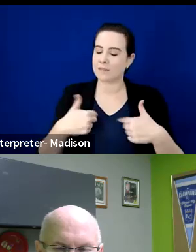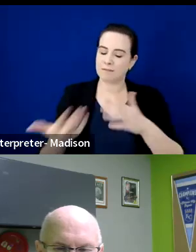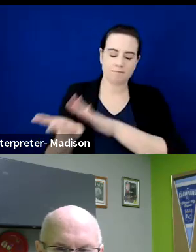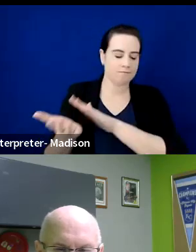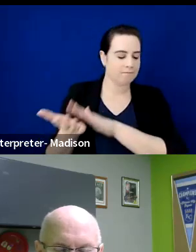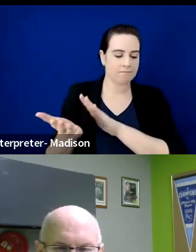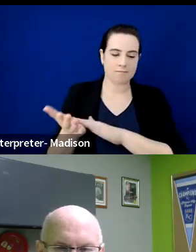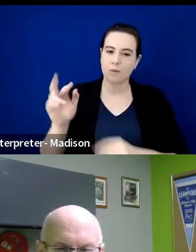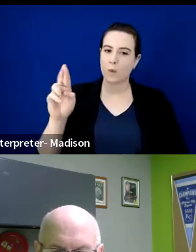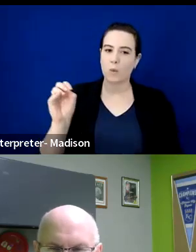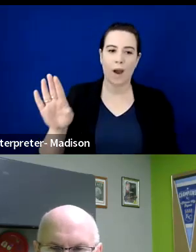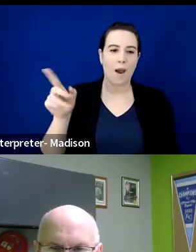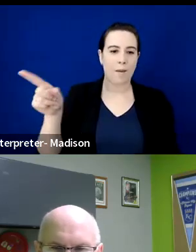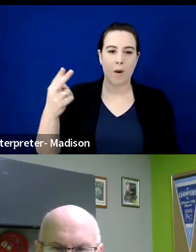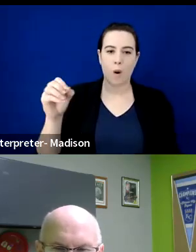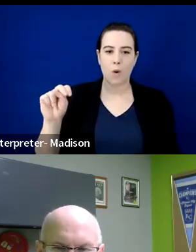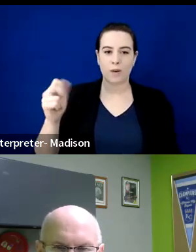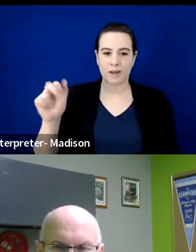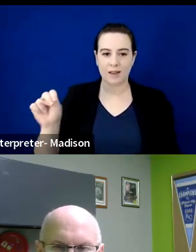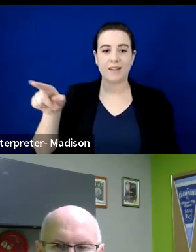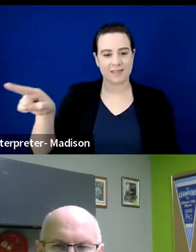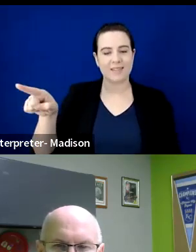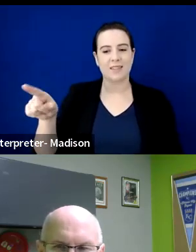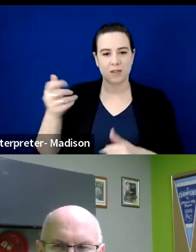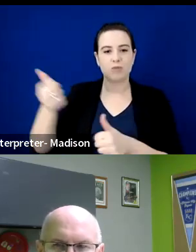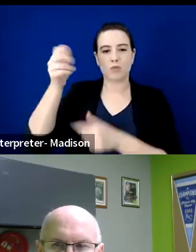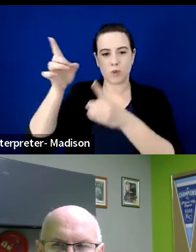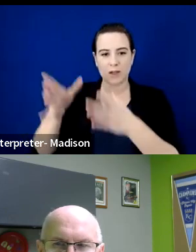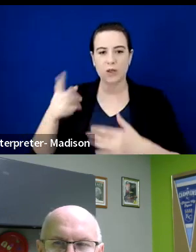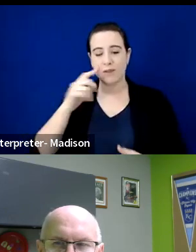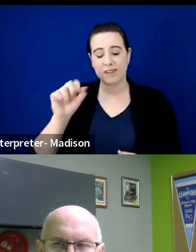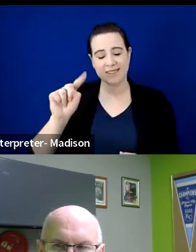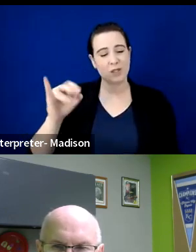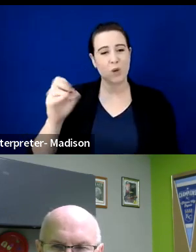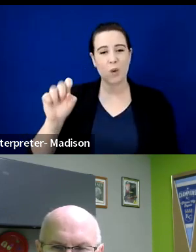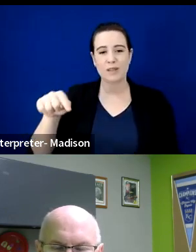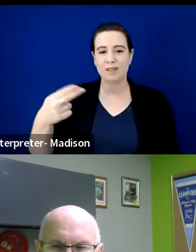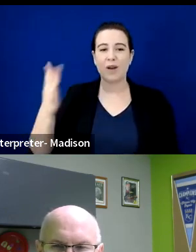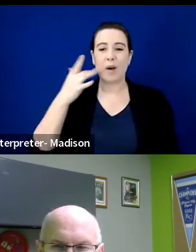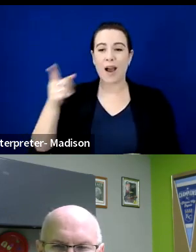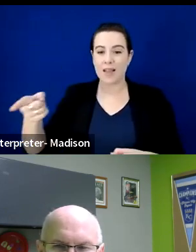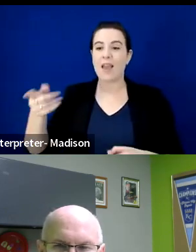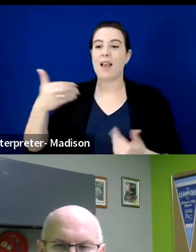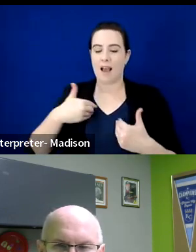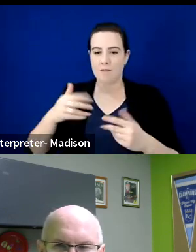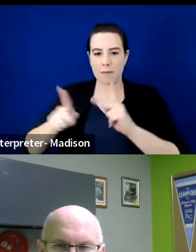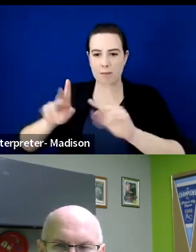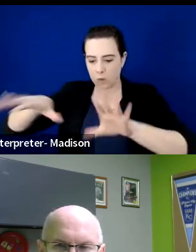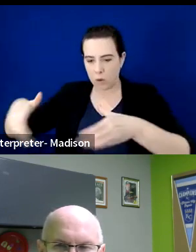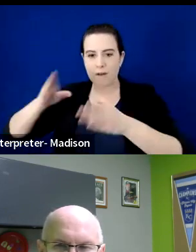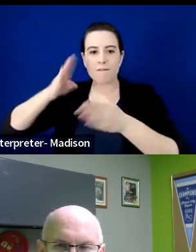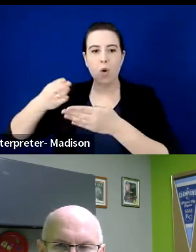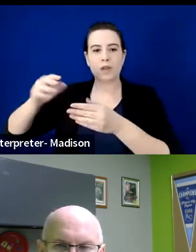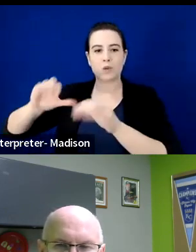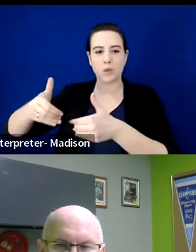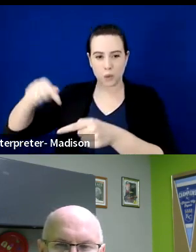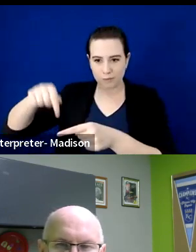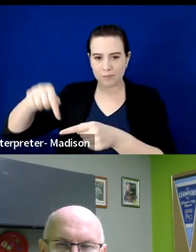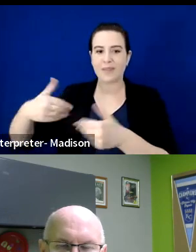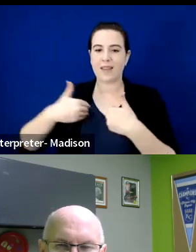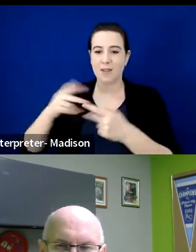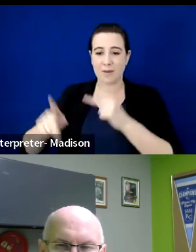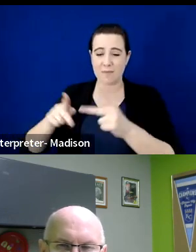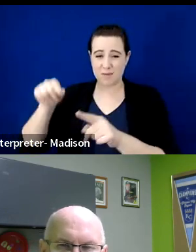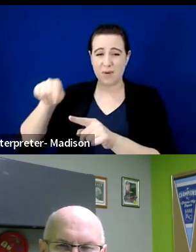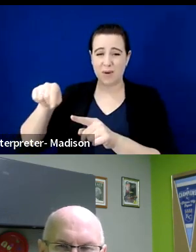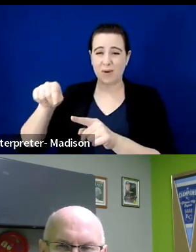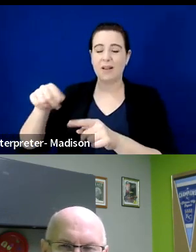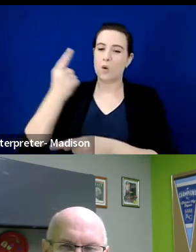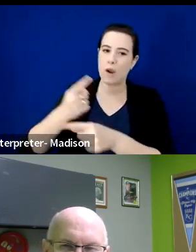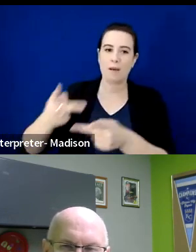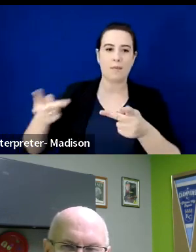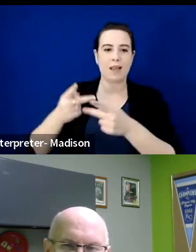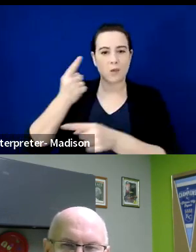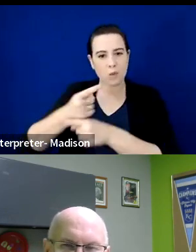I know that it was difficult for us.